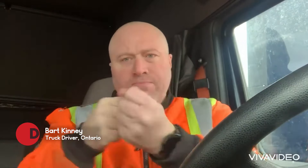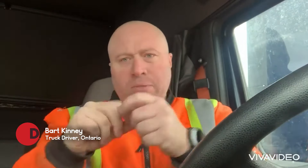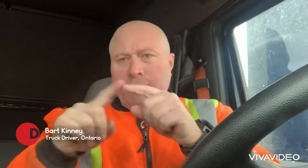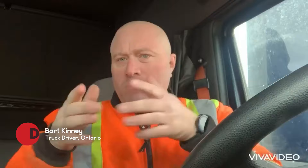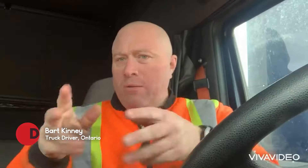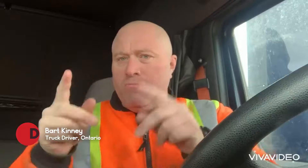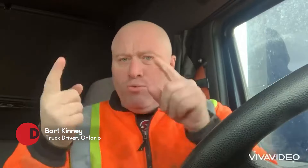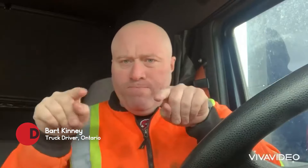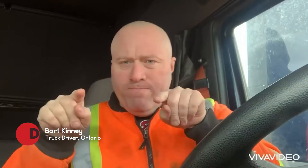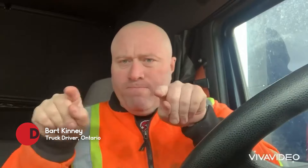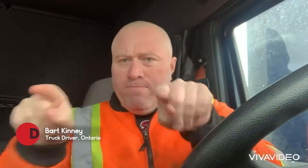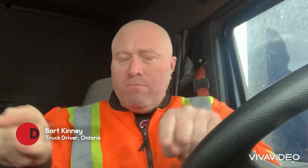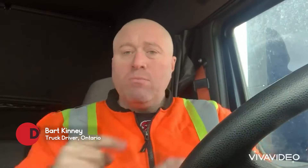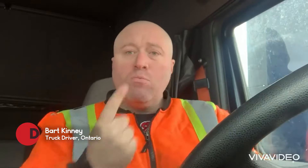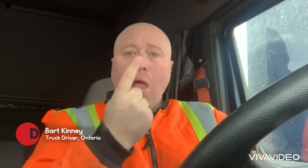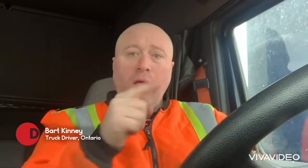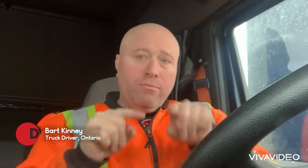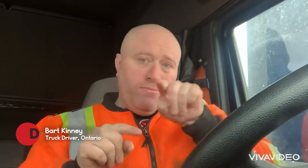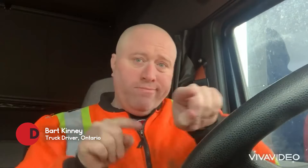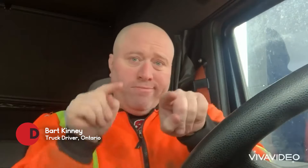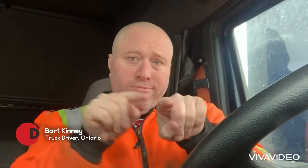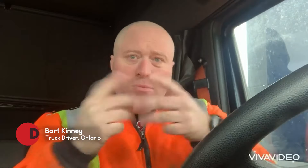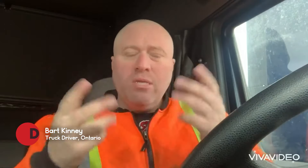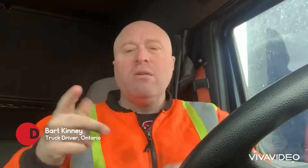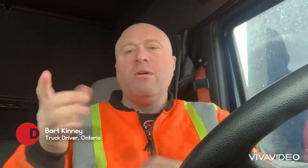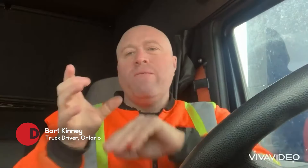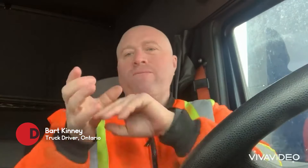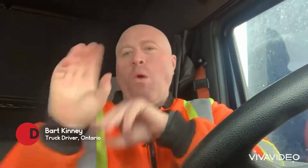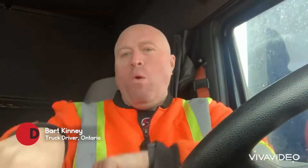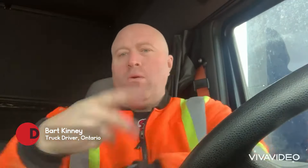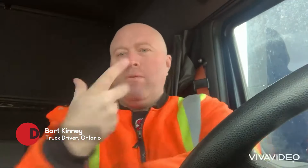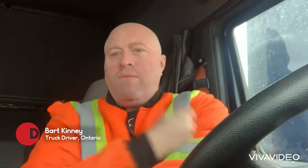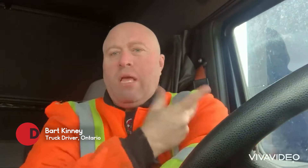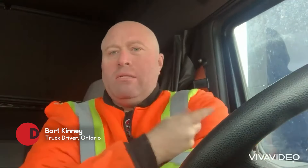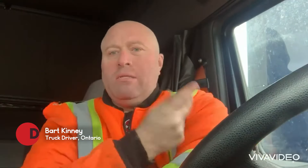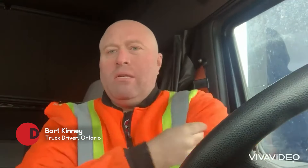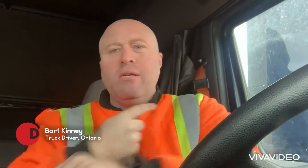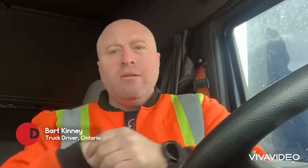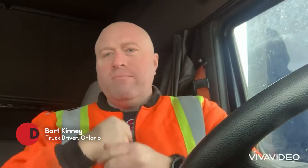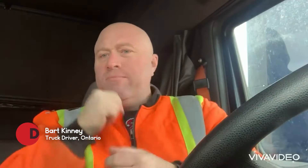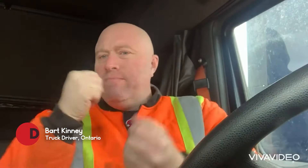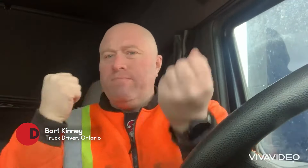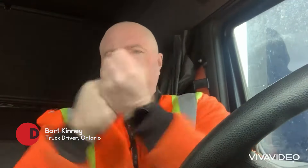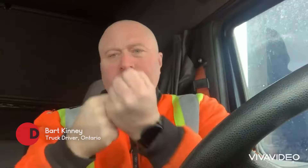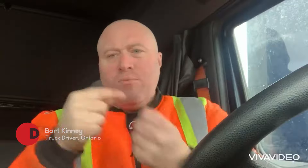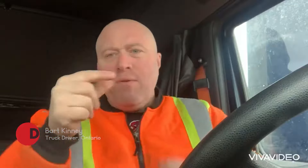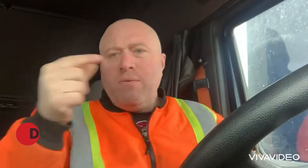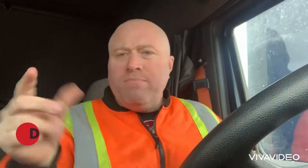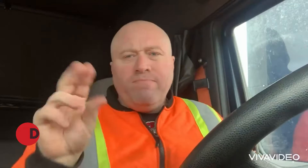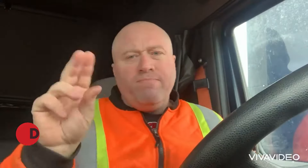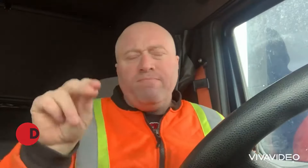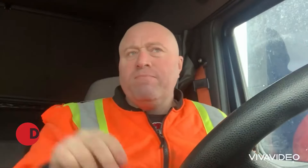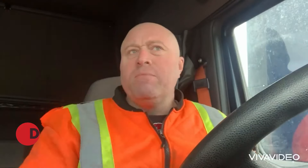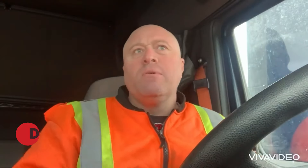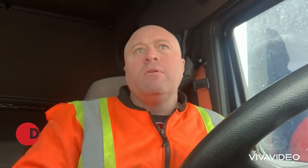and some I don’t support. One of the reasons I support the convoy is I don’t agree with the government placing a mandatory on vaccines.